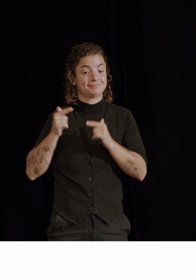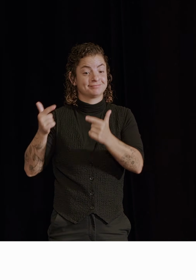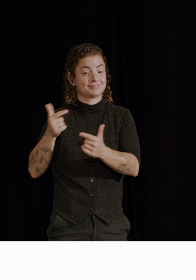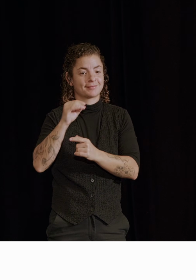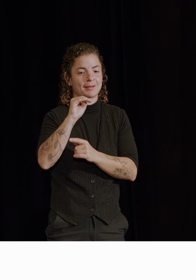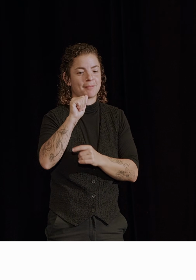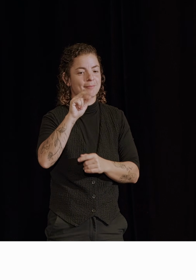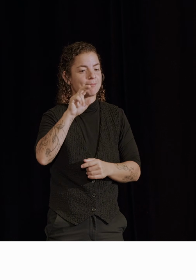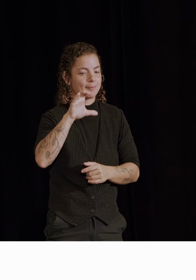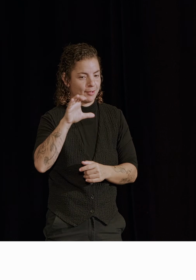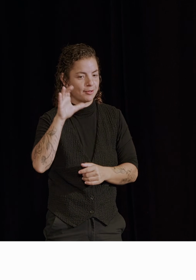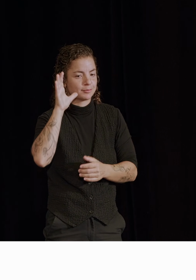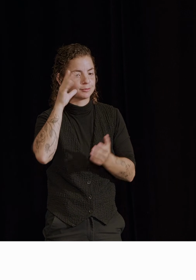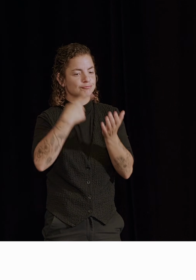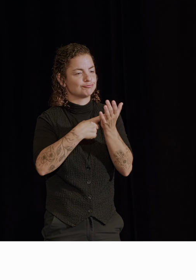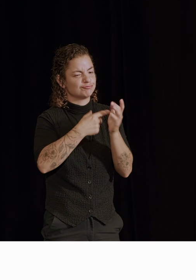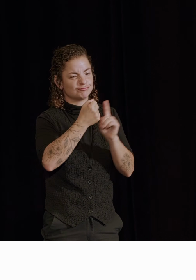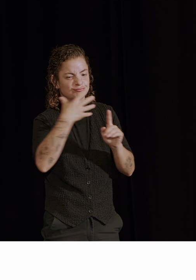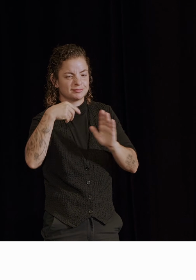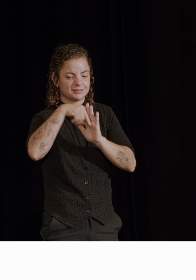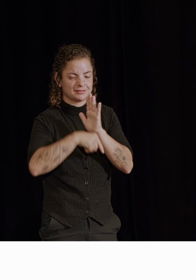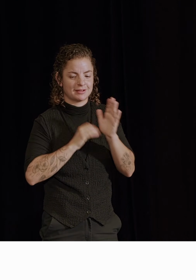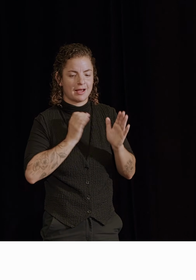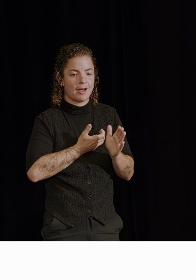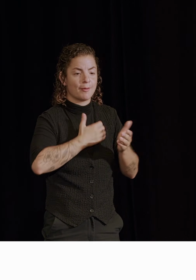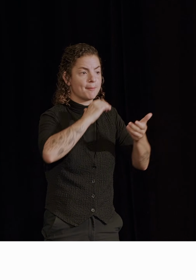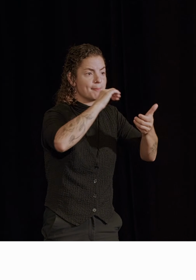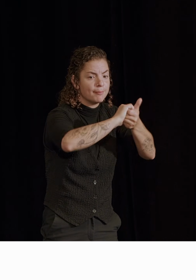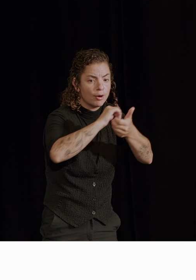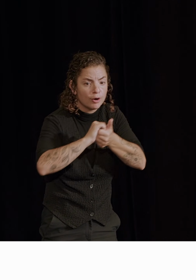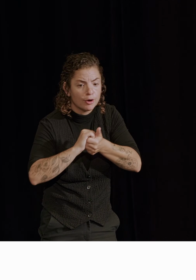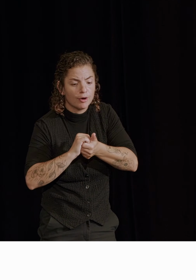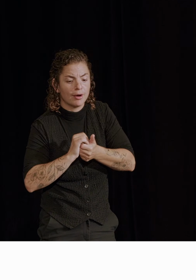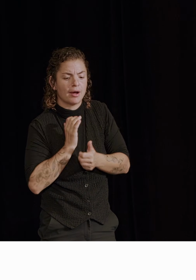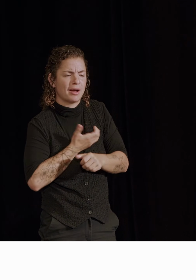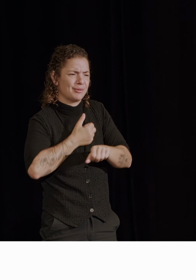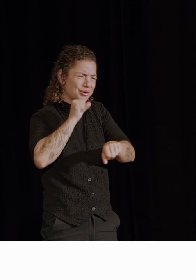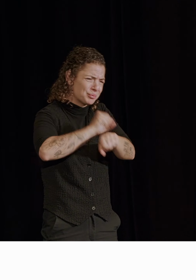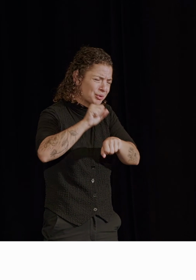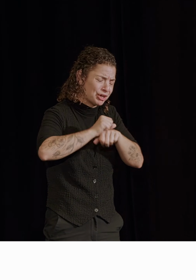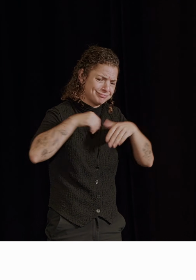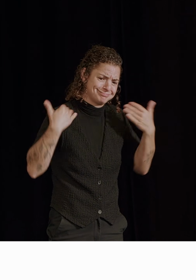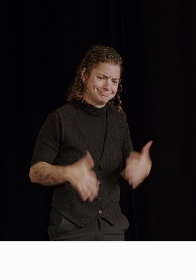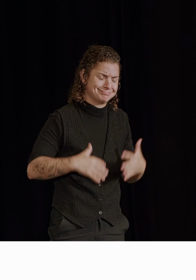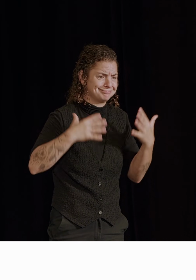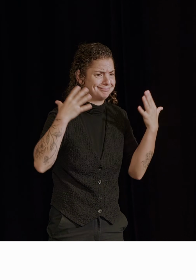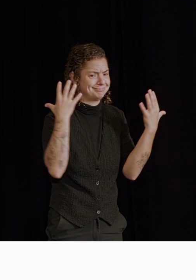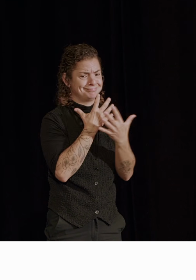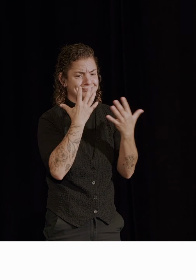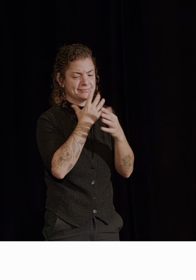our partnerships and the amazing work we do, as well as some of the opportunities going forward.